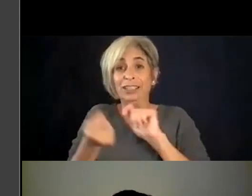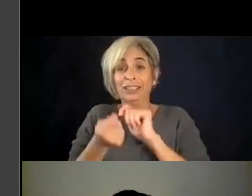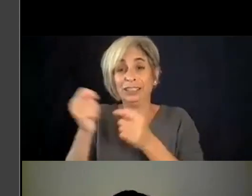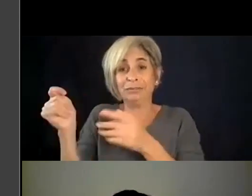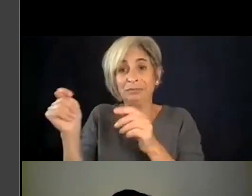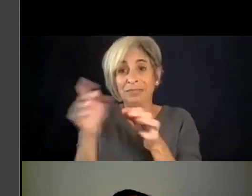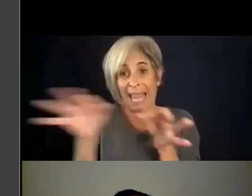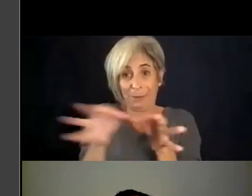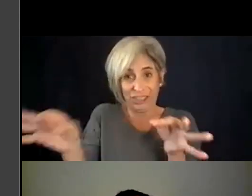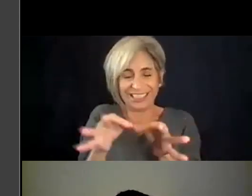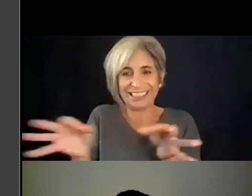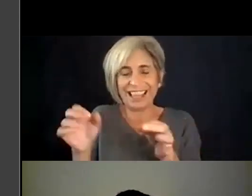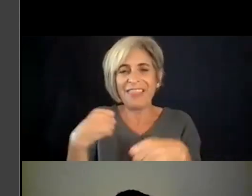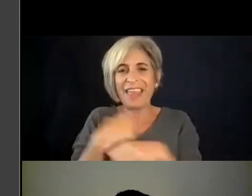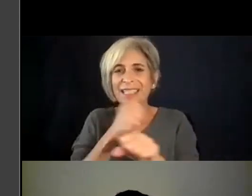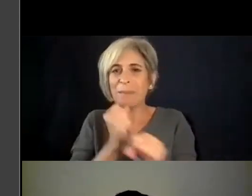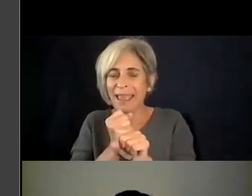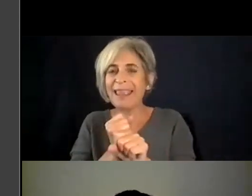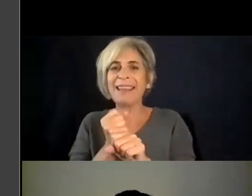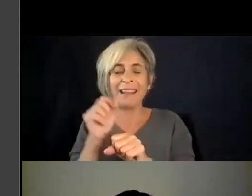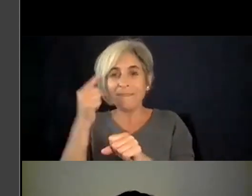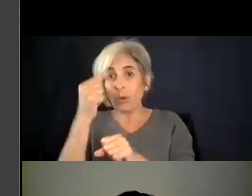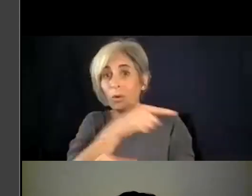transcript that's produced for your, to accompany your recording of